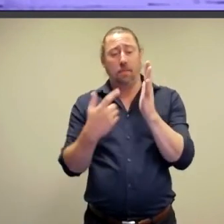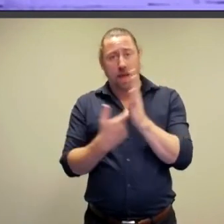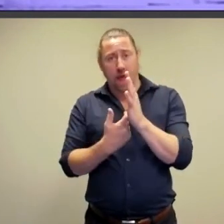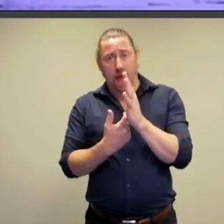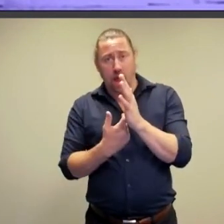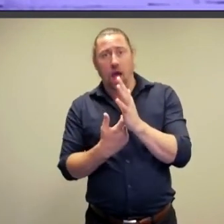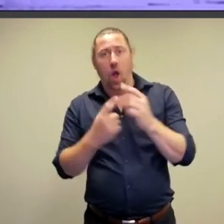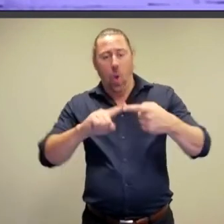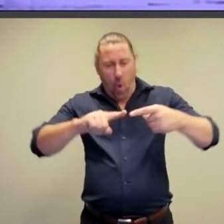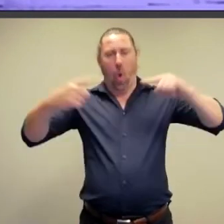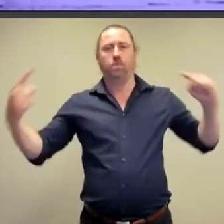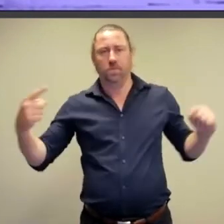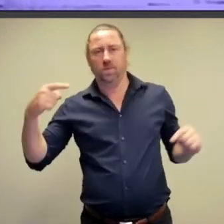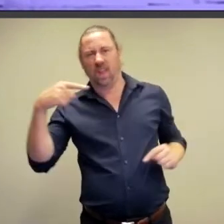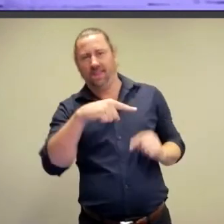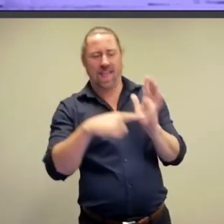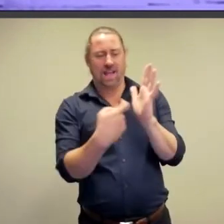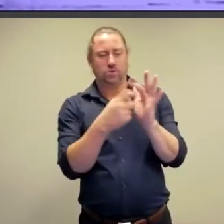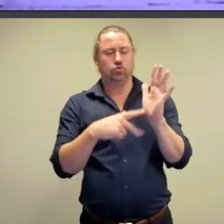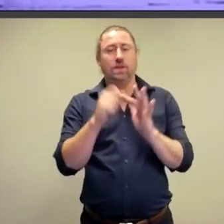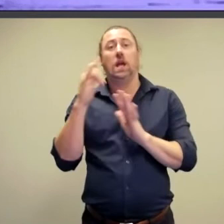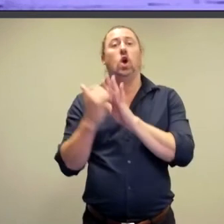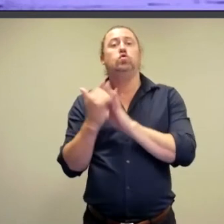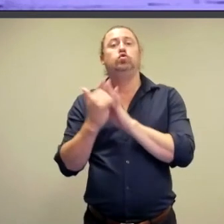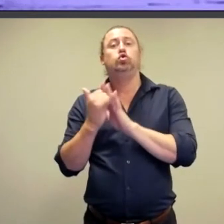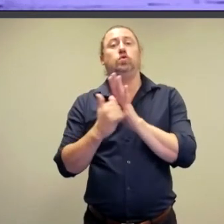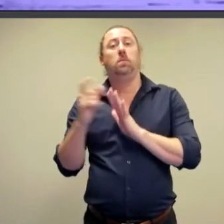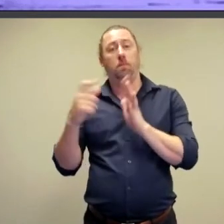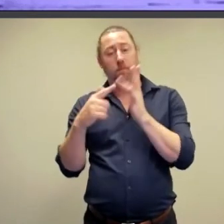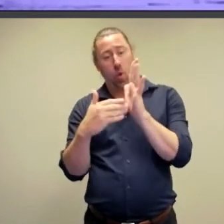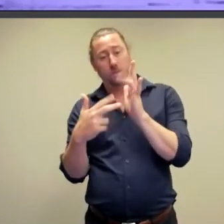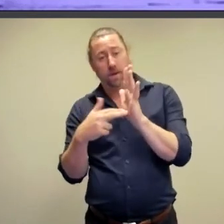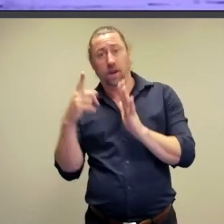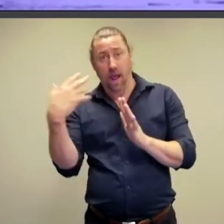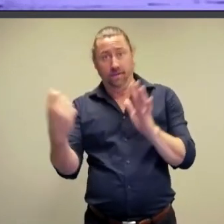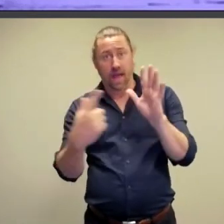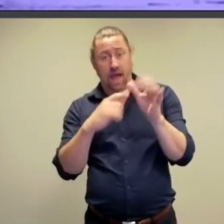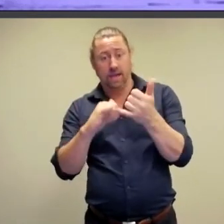media trends. On YouTube, it's very common to find ASMR